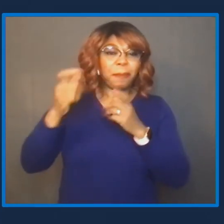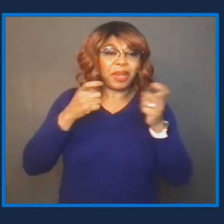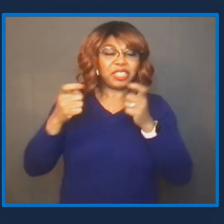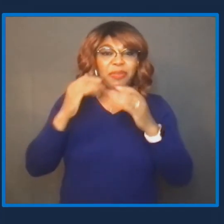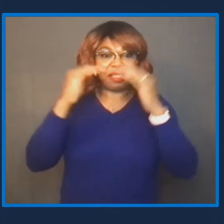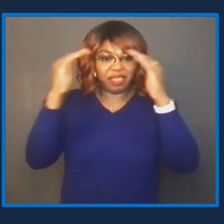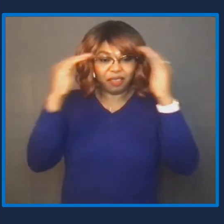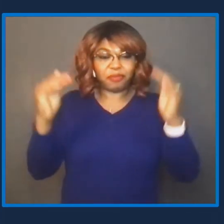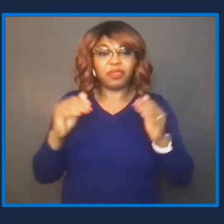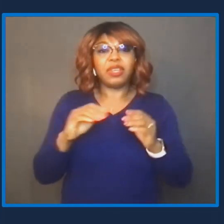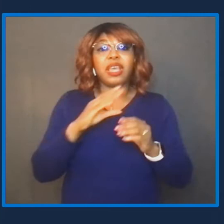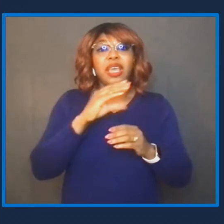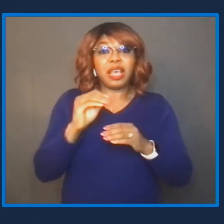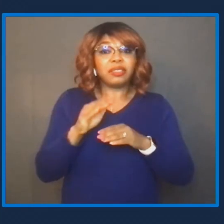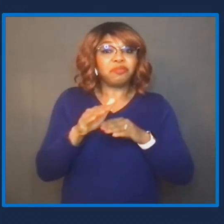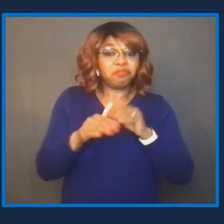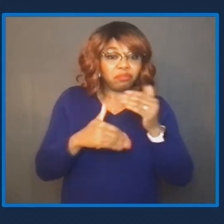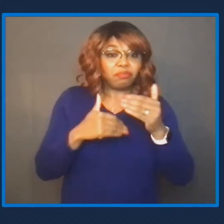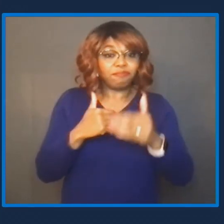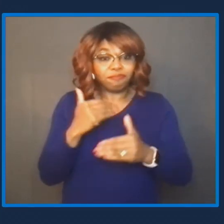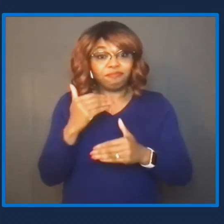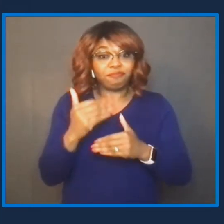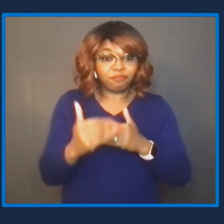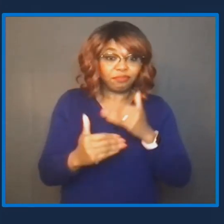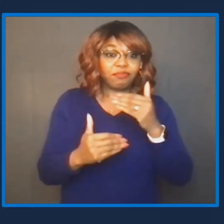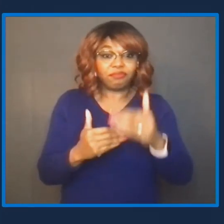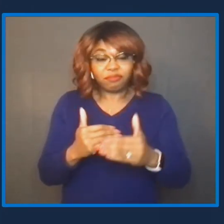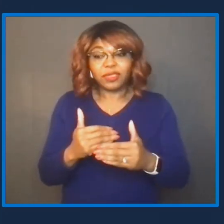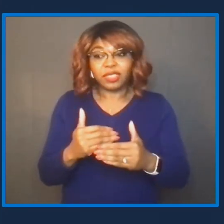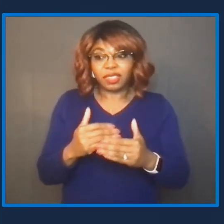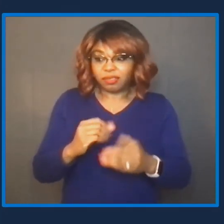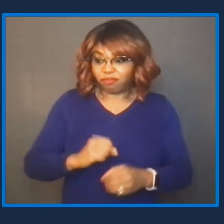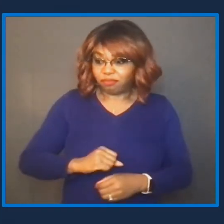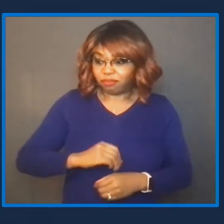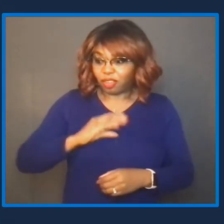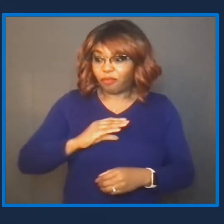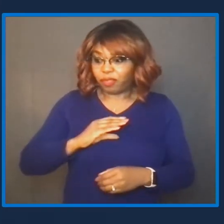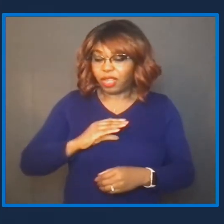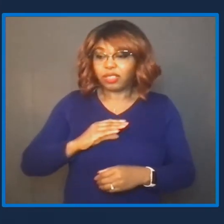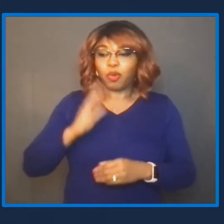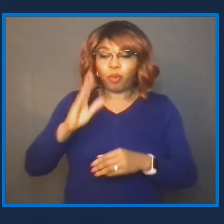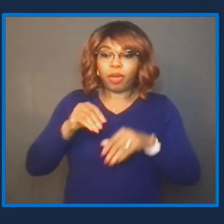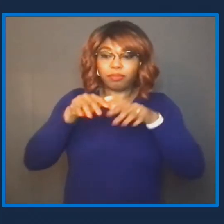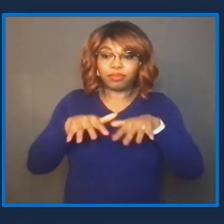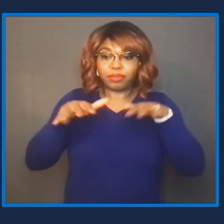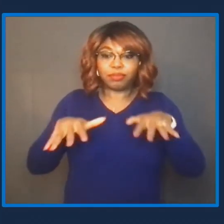there is confidence that it will cascade throughout business structures.